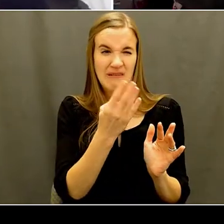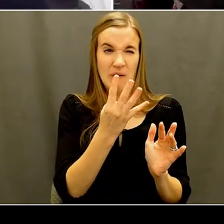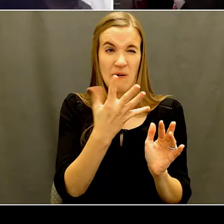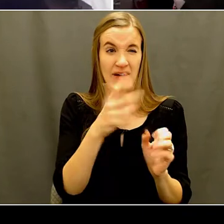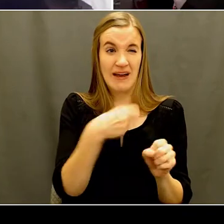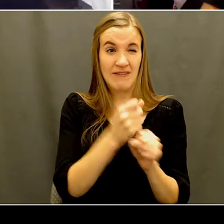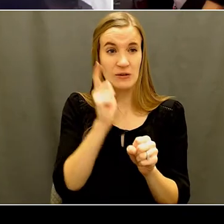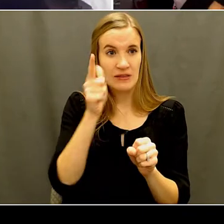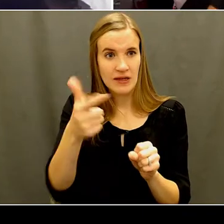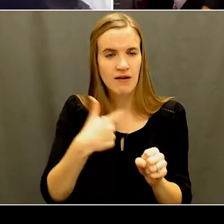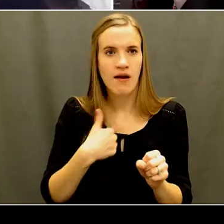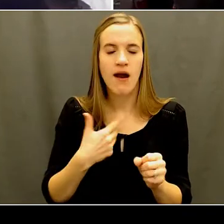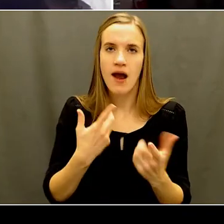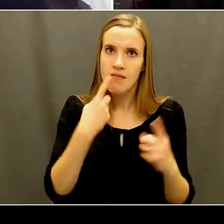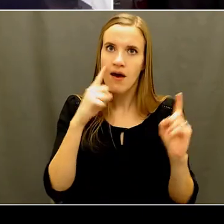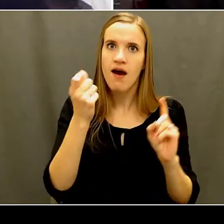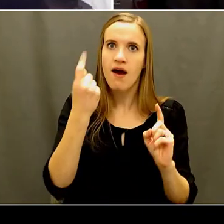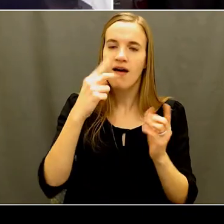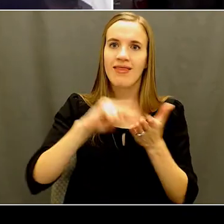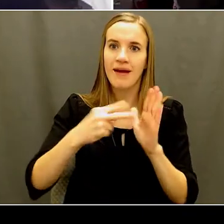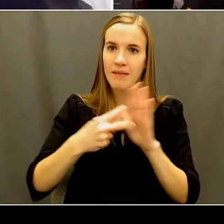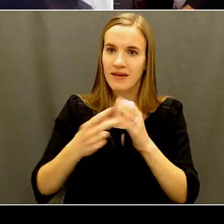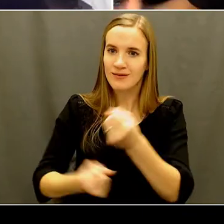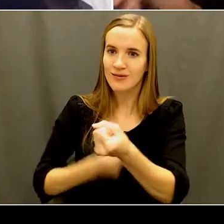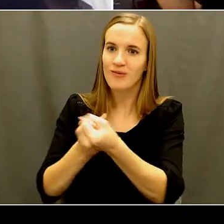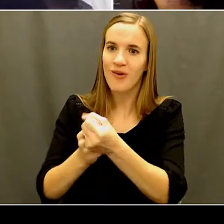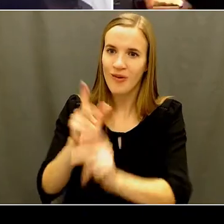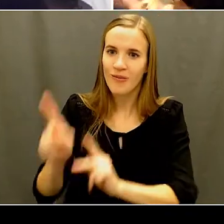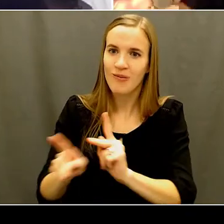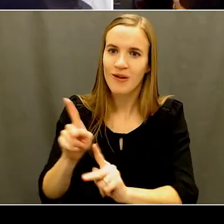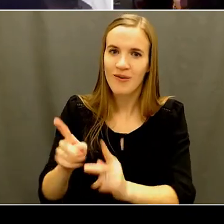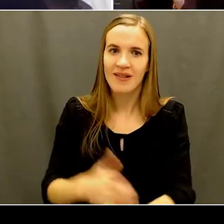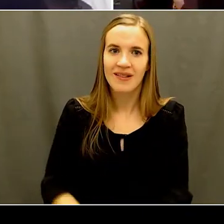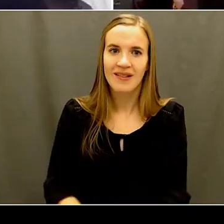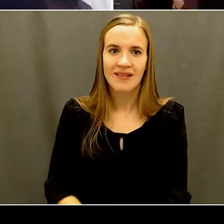Fanisee: Yes. Thank you so much, that's so beautiful. I tried not to get too